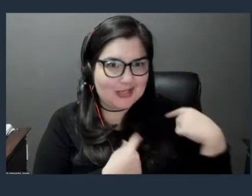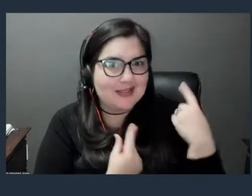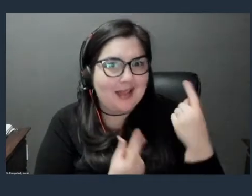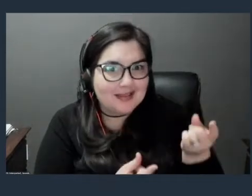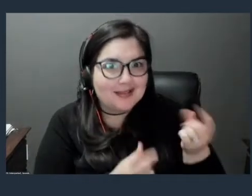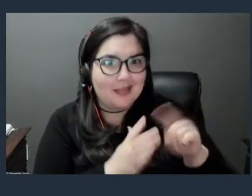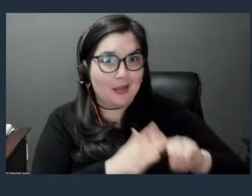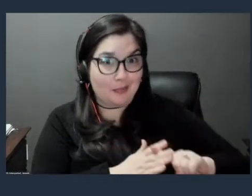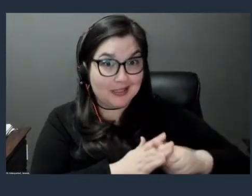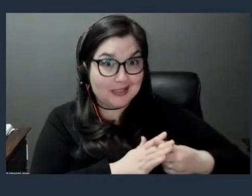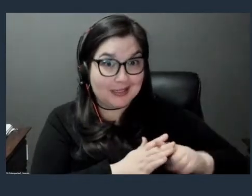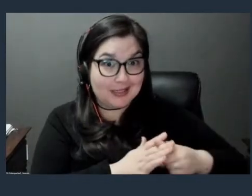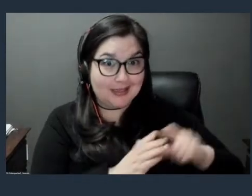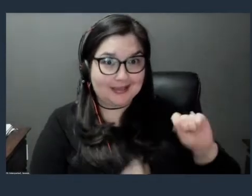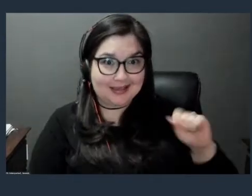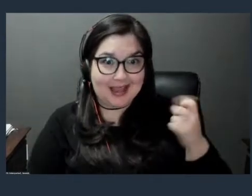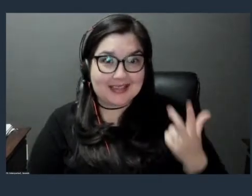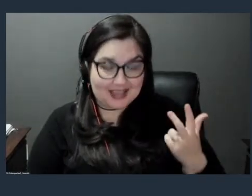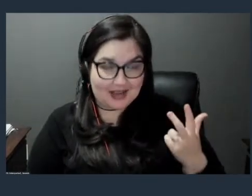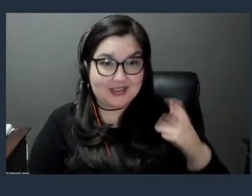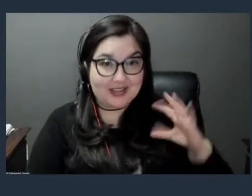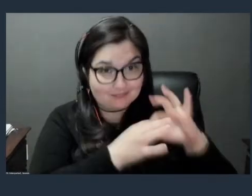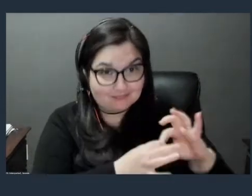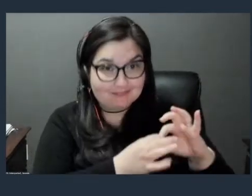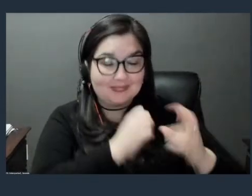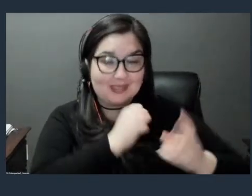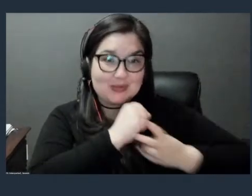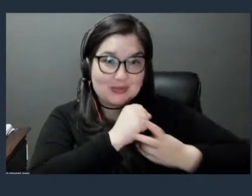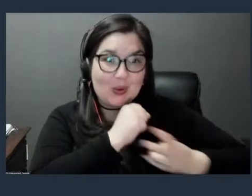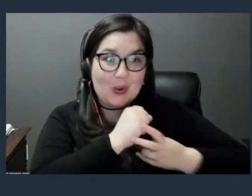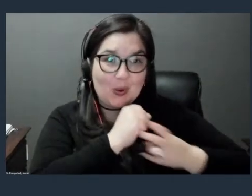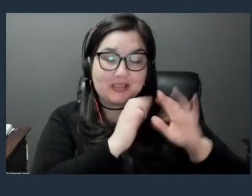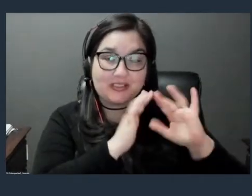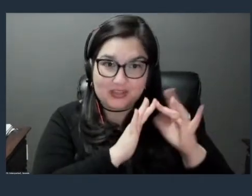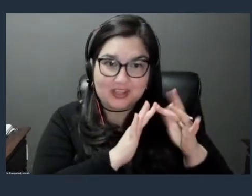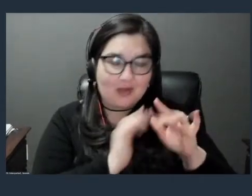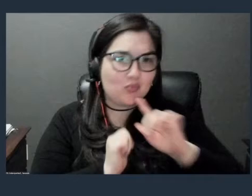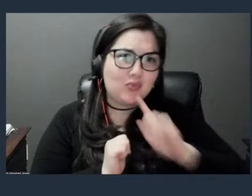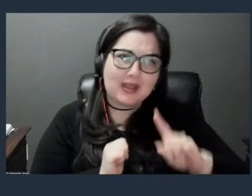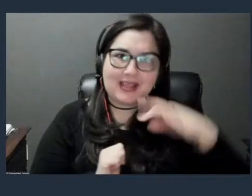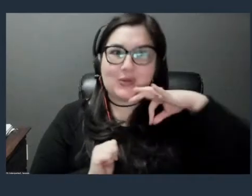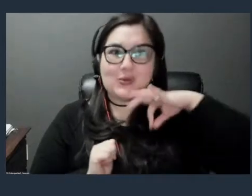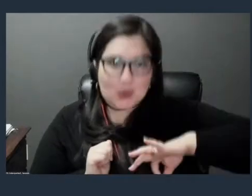Of S3. It went with storage for the internet. A very useful feature, particularly in the early days